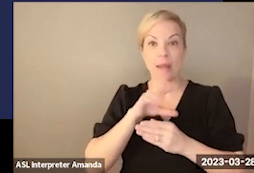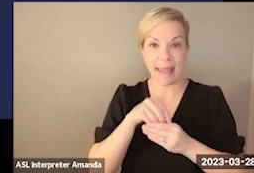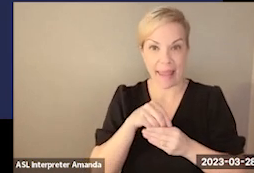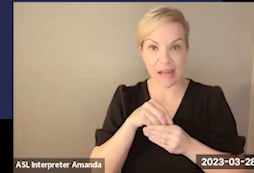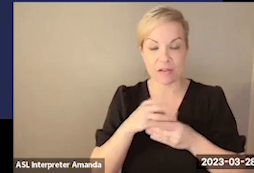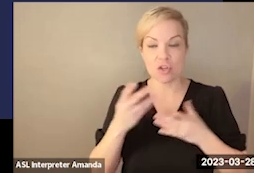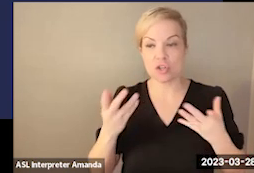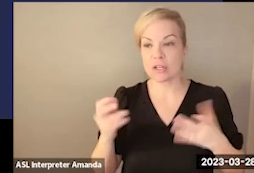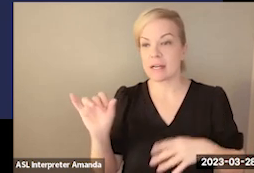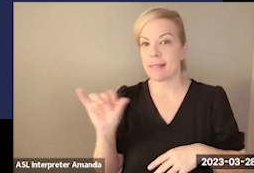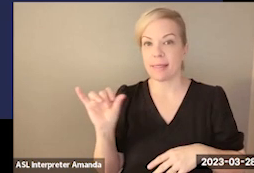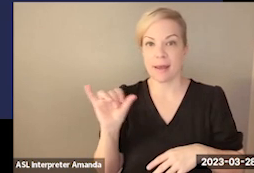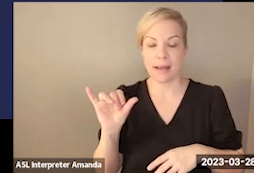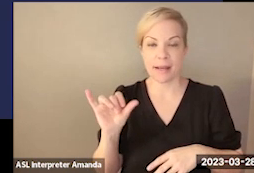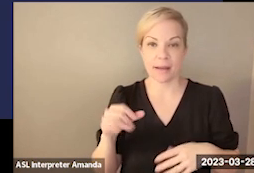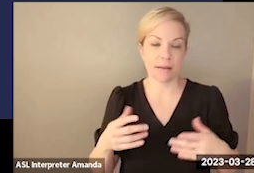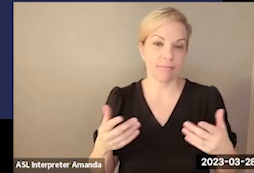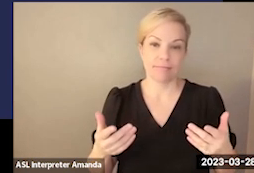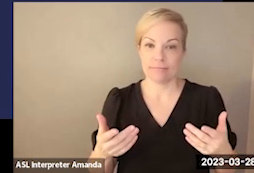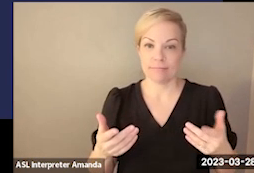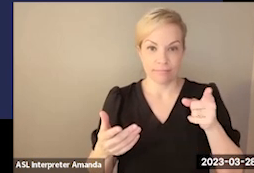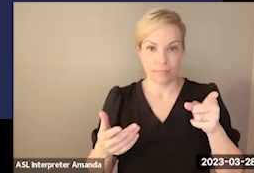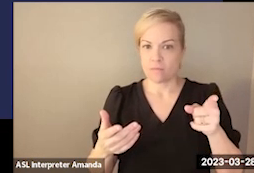Debbie Stine, Science & Technology Policy Academy: the the the pure scientist